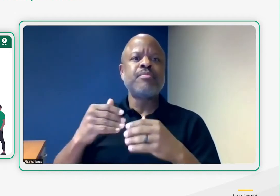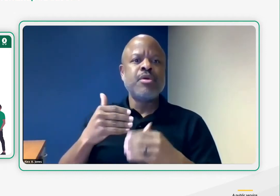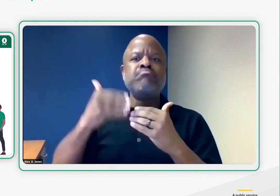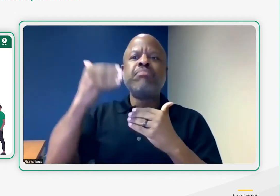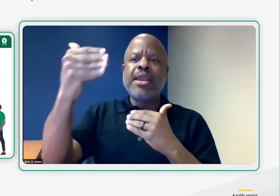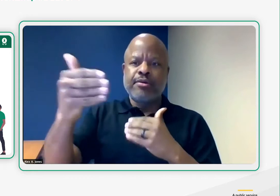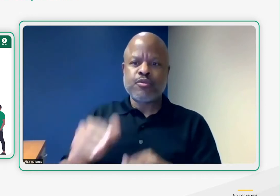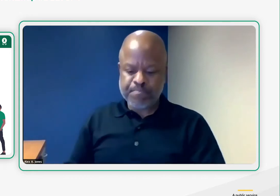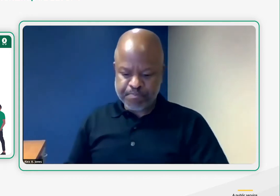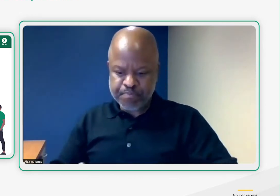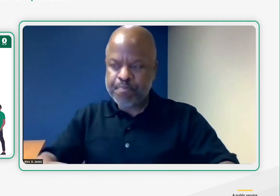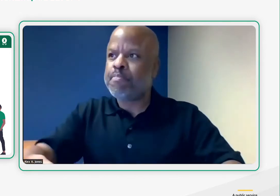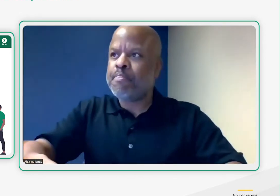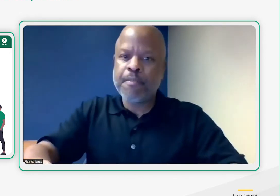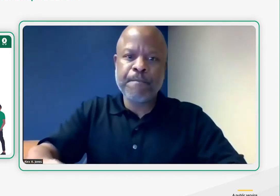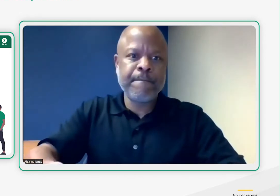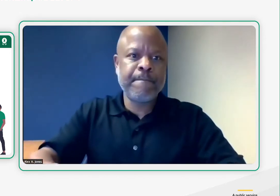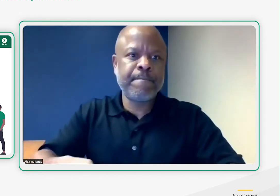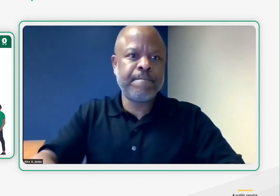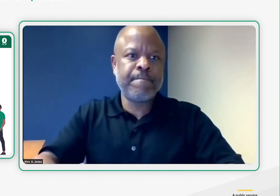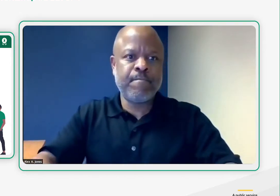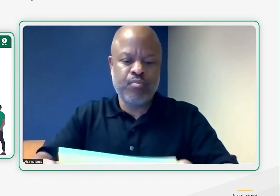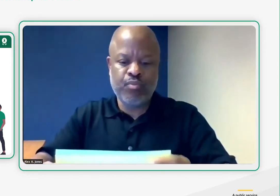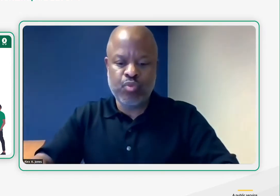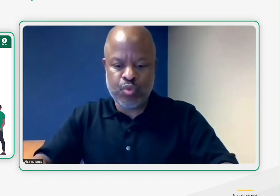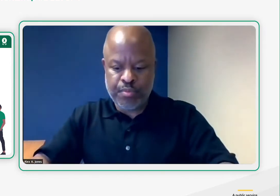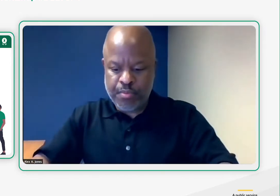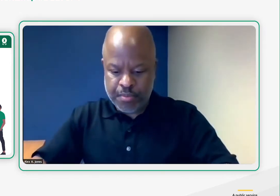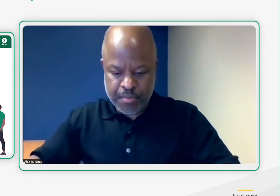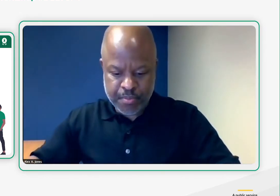next slide, please.